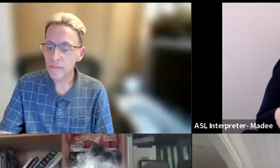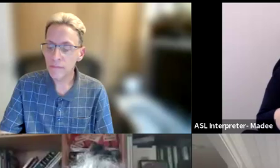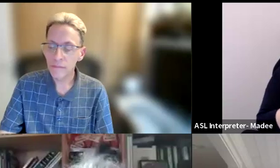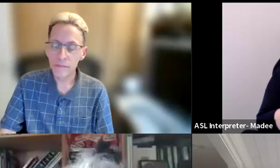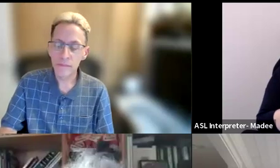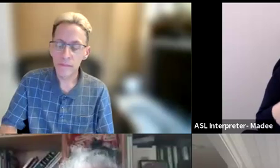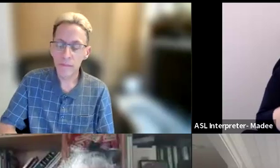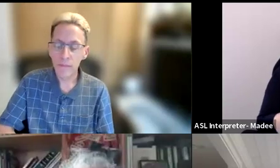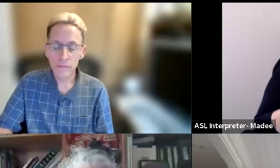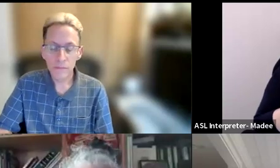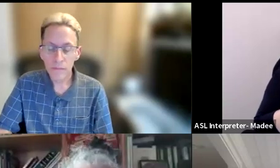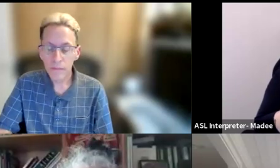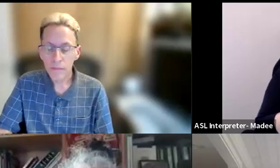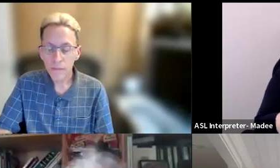made are are